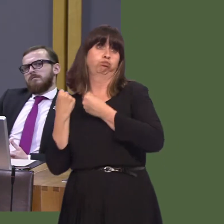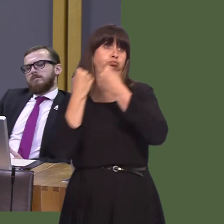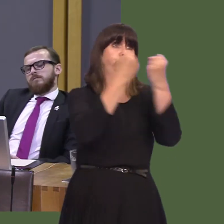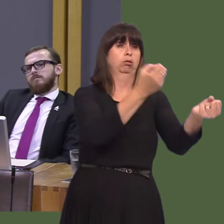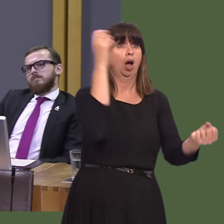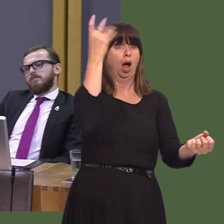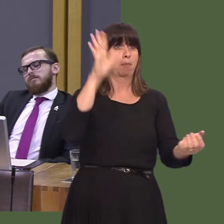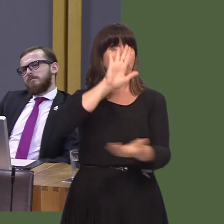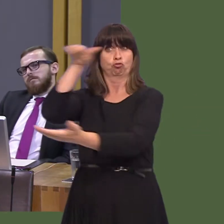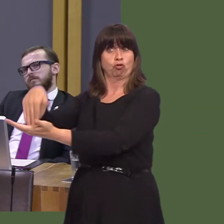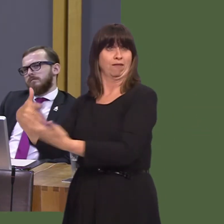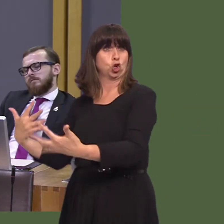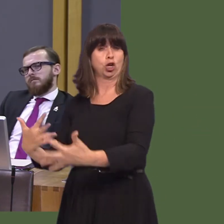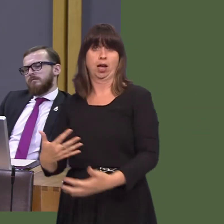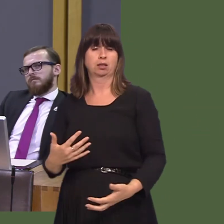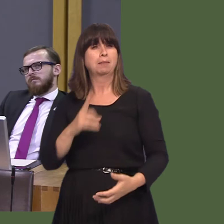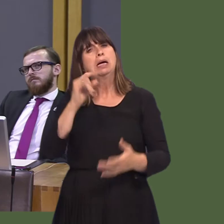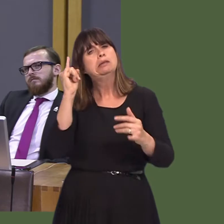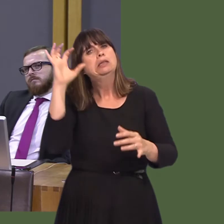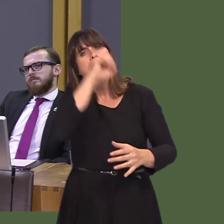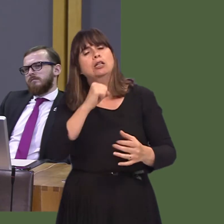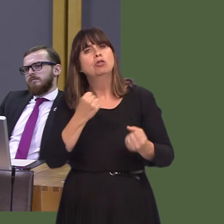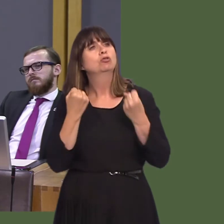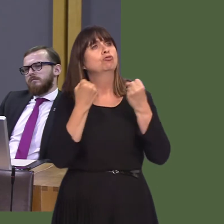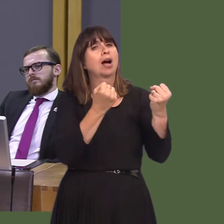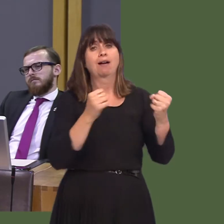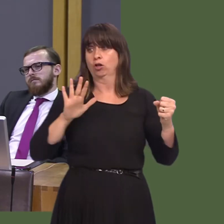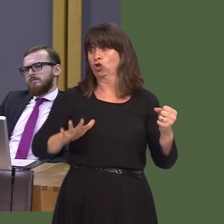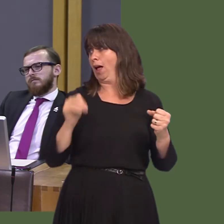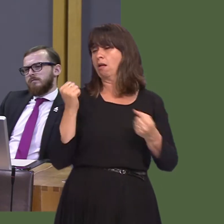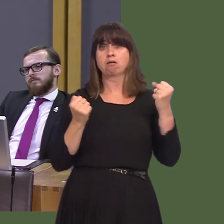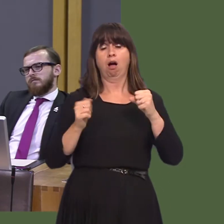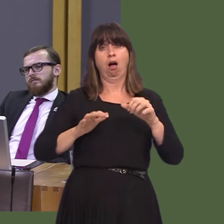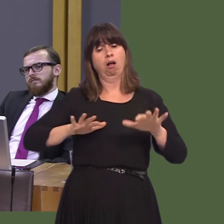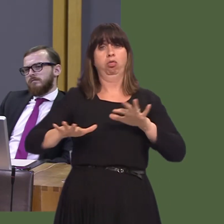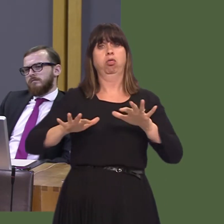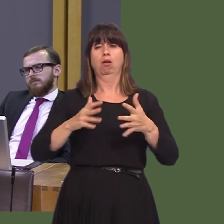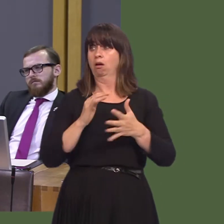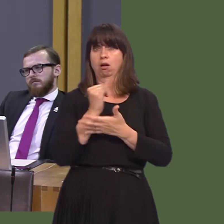A lone parent cannot take a child to the hospital with their child having a seizure in the back of the car; it's dangerous.